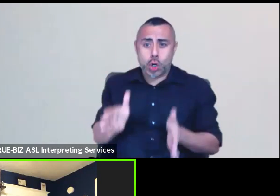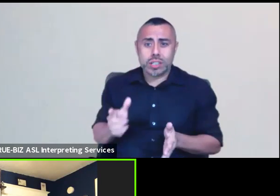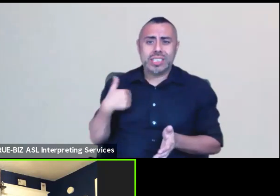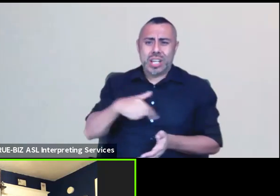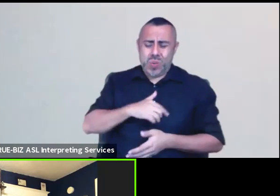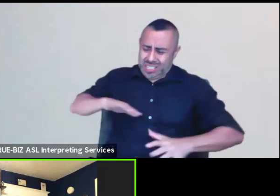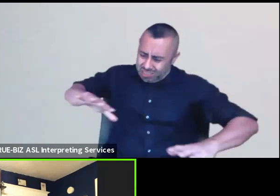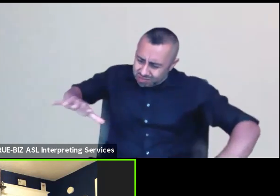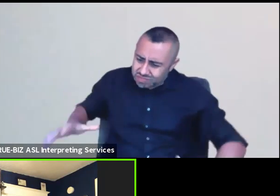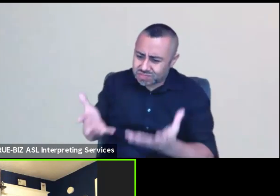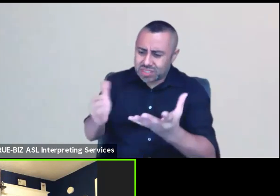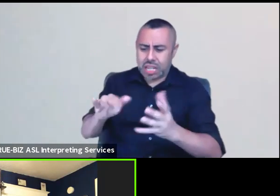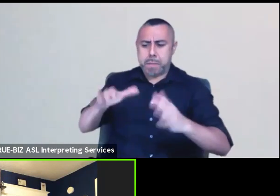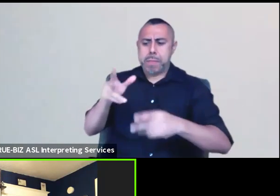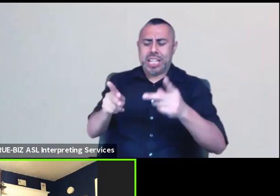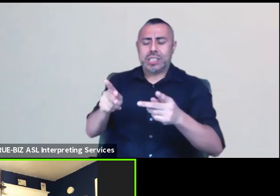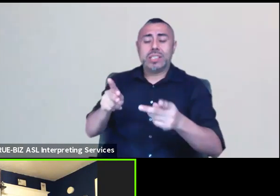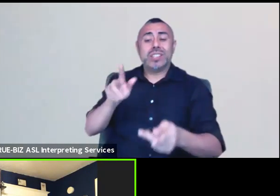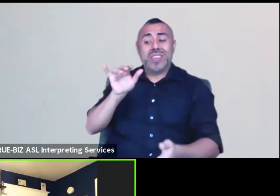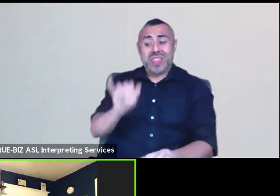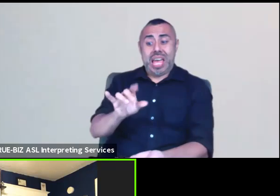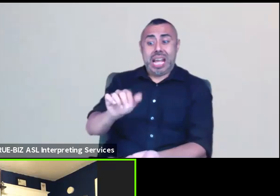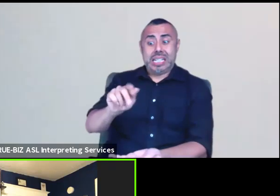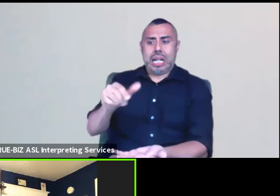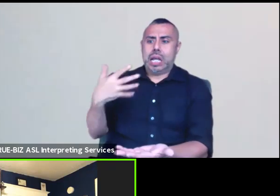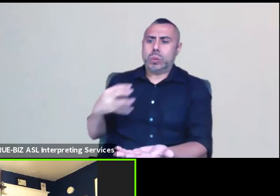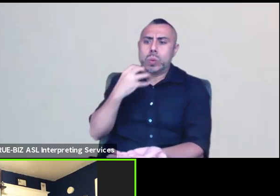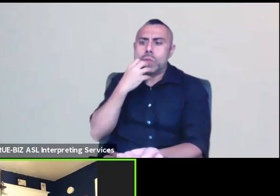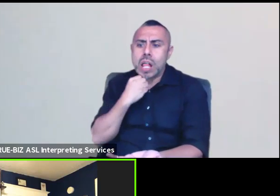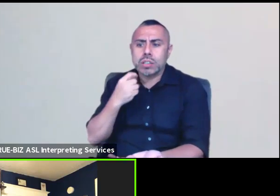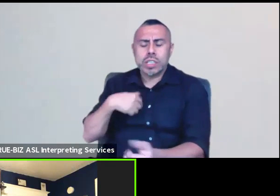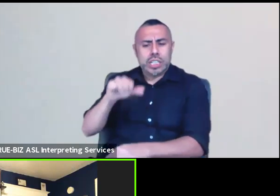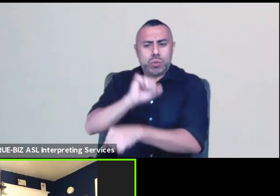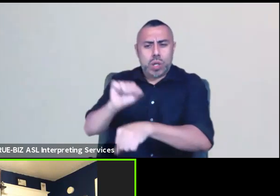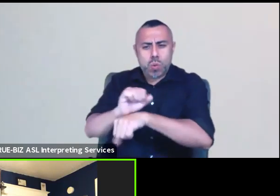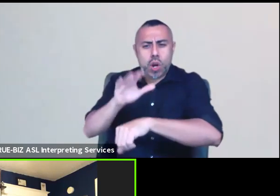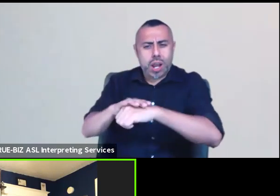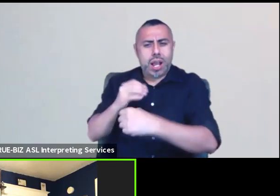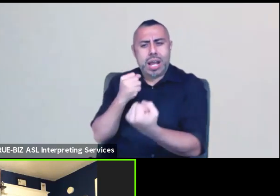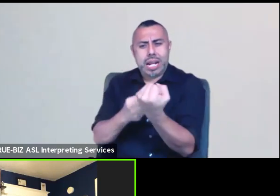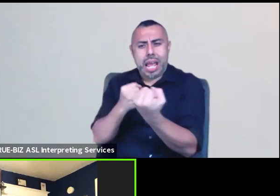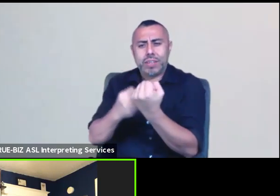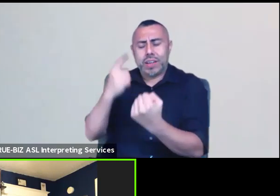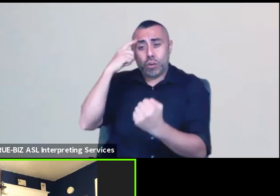that we're working with at this moment as we advocate for structural change in support for artists